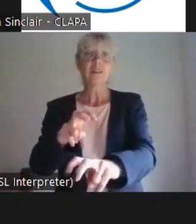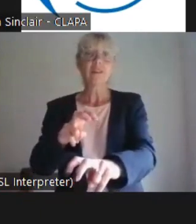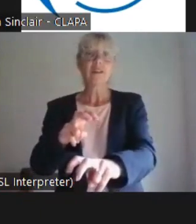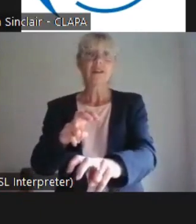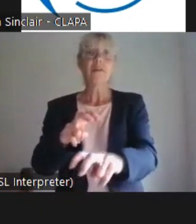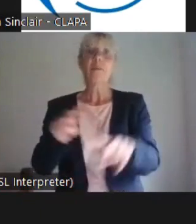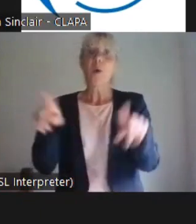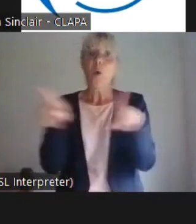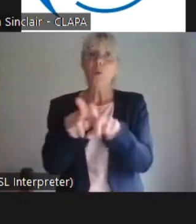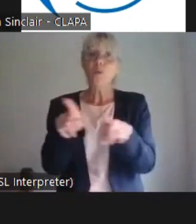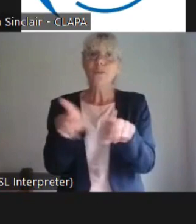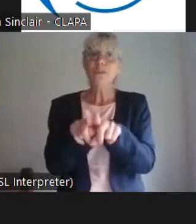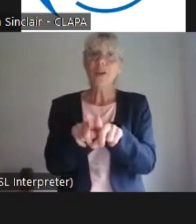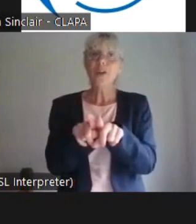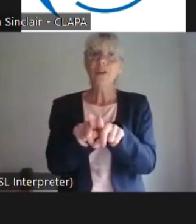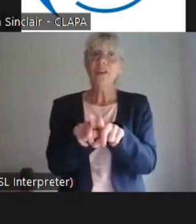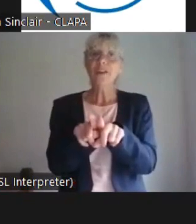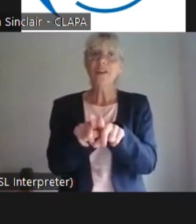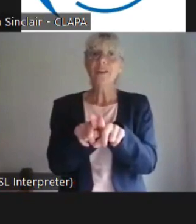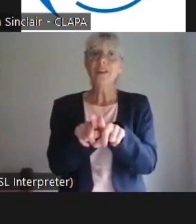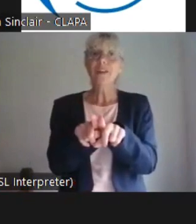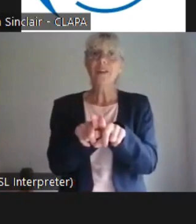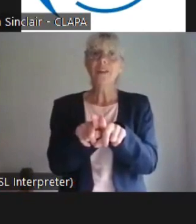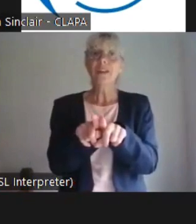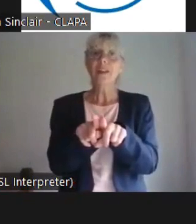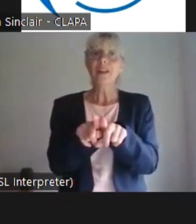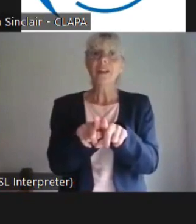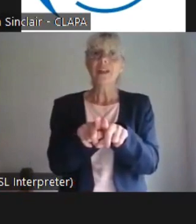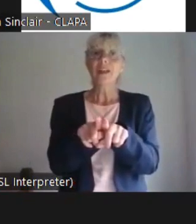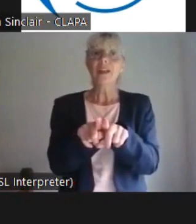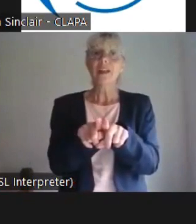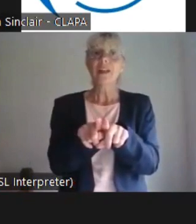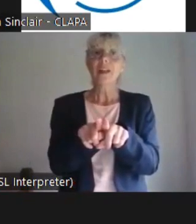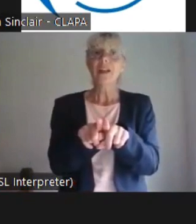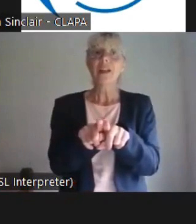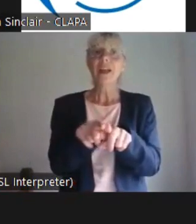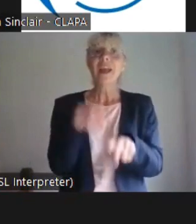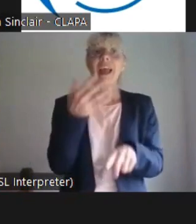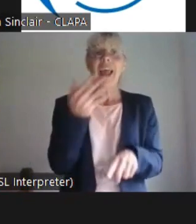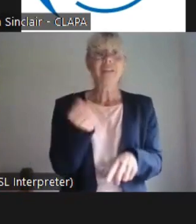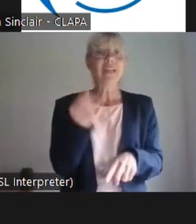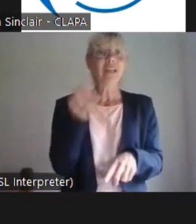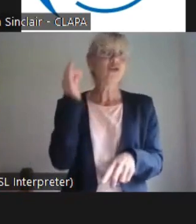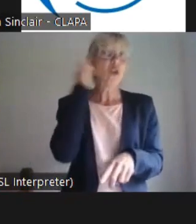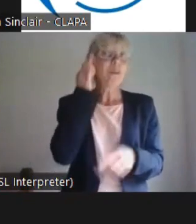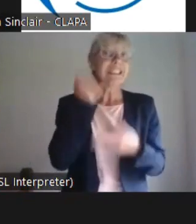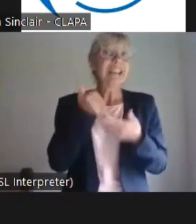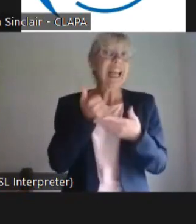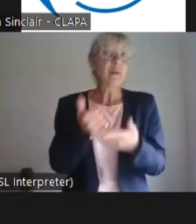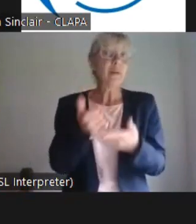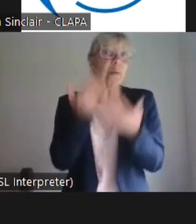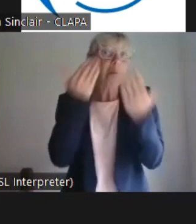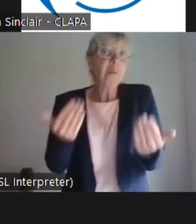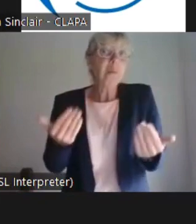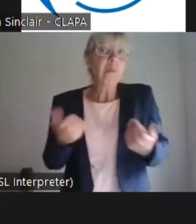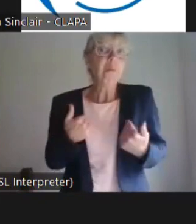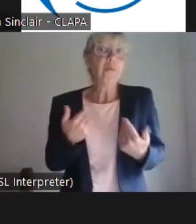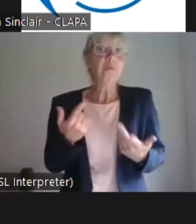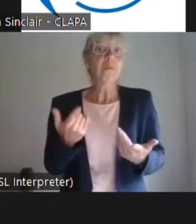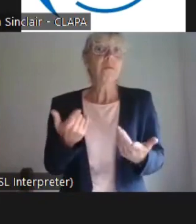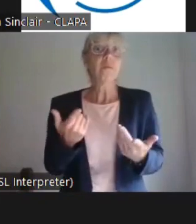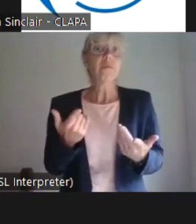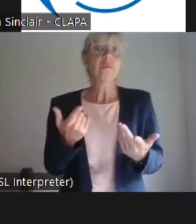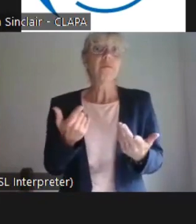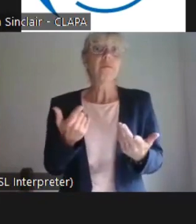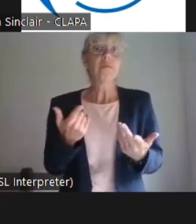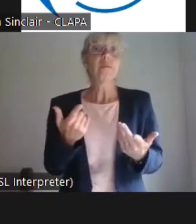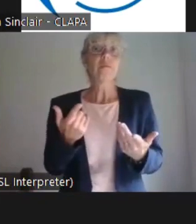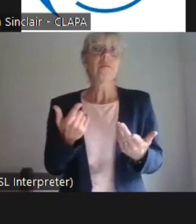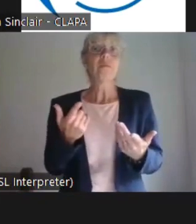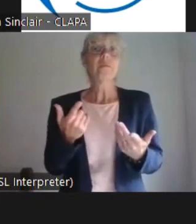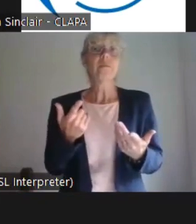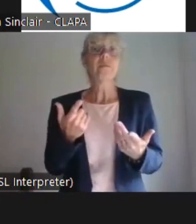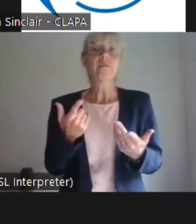or not intervening will um will will help that however in general a few few years back before the